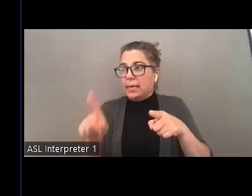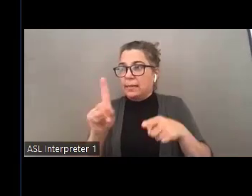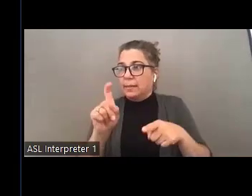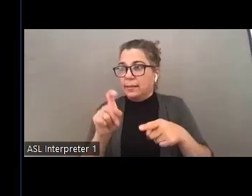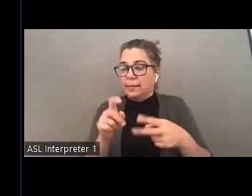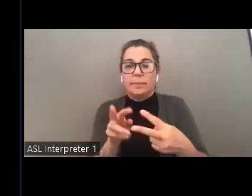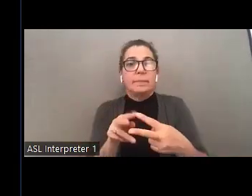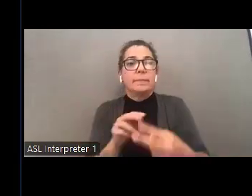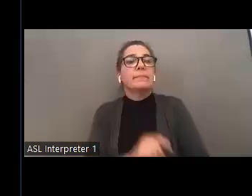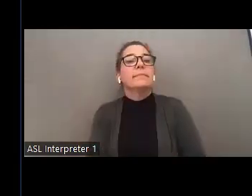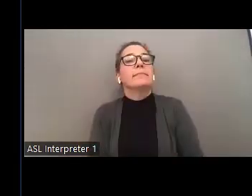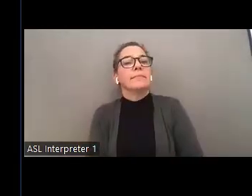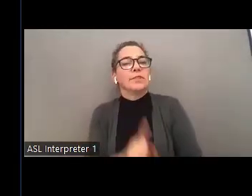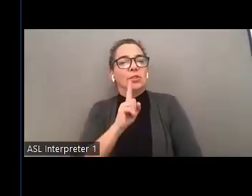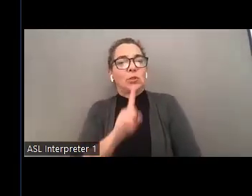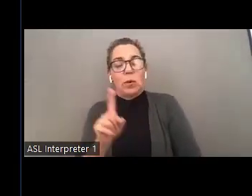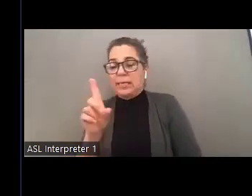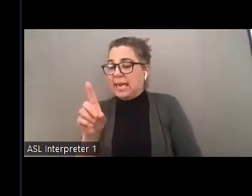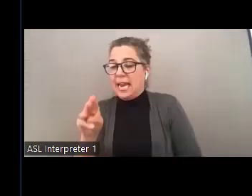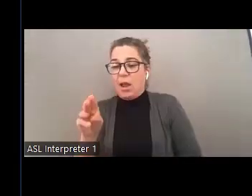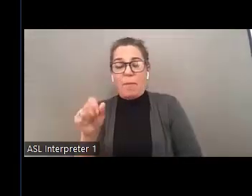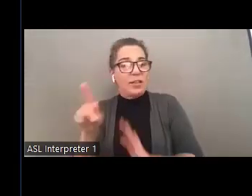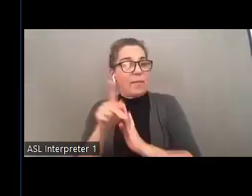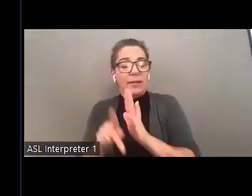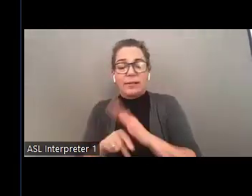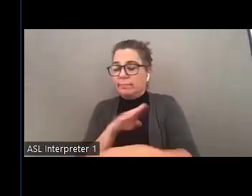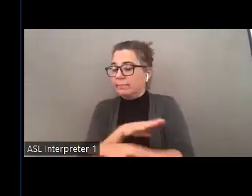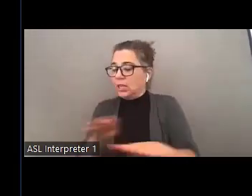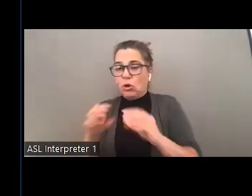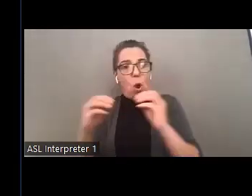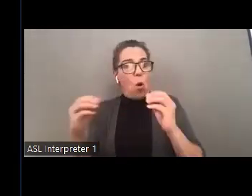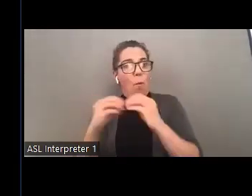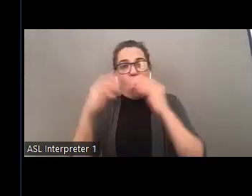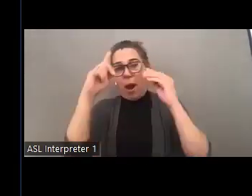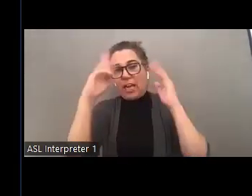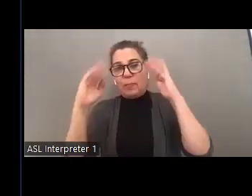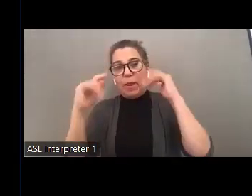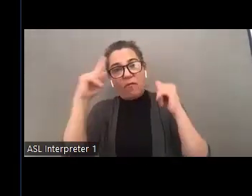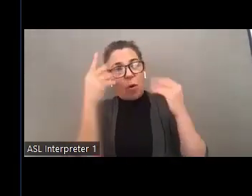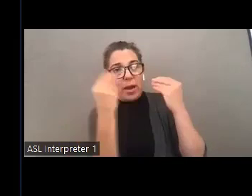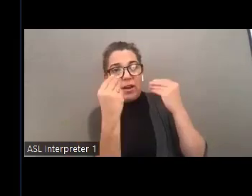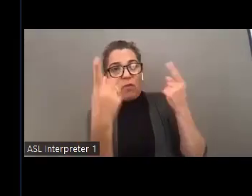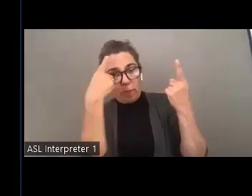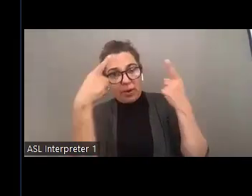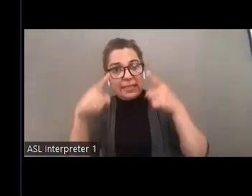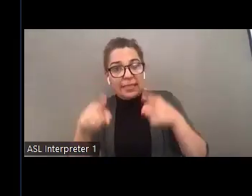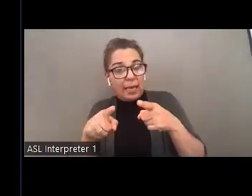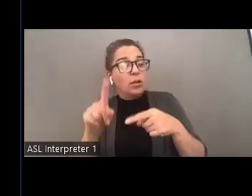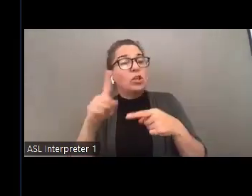The DMS policy does not set any additional expectations for informed consent beyond what is required